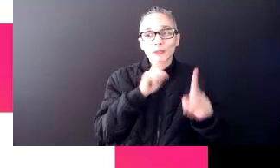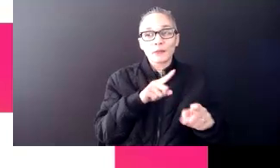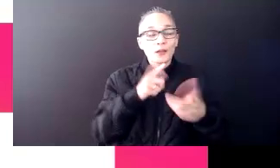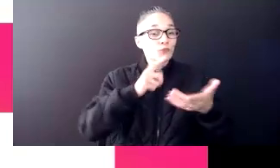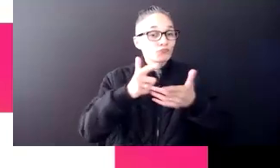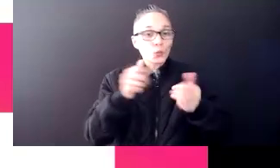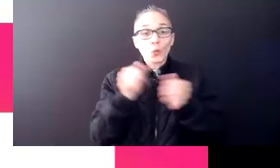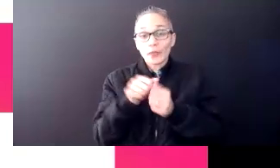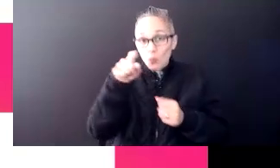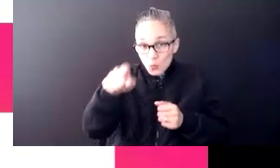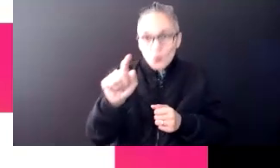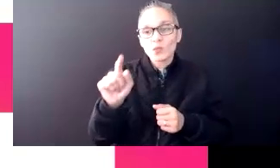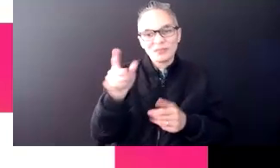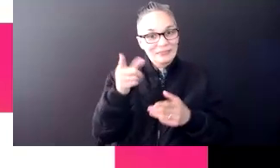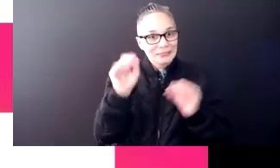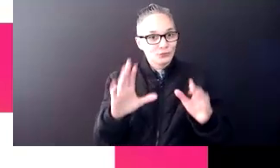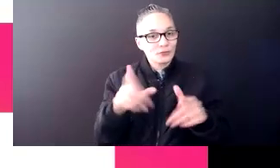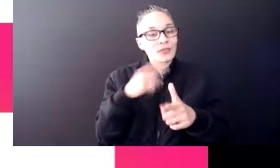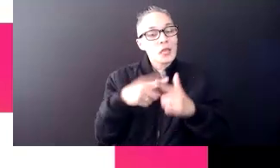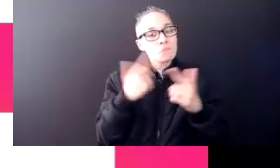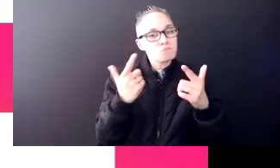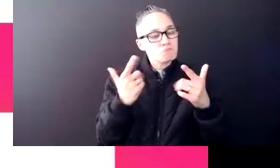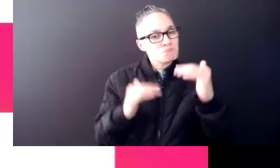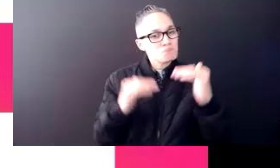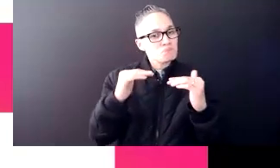that moves it closer to meeting RSI.